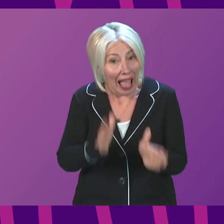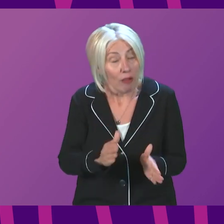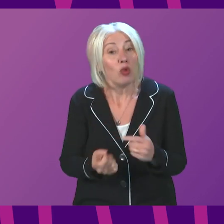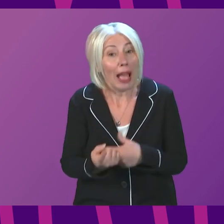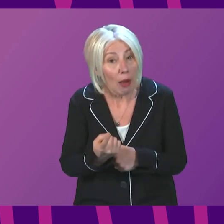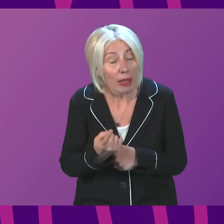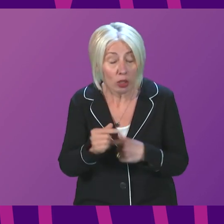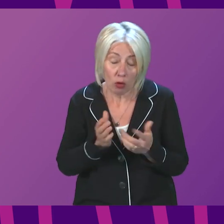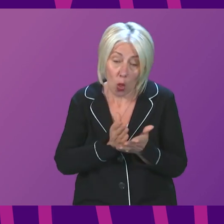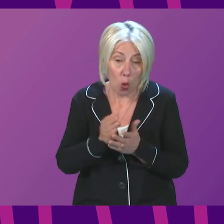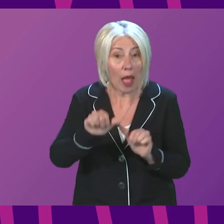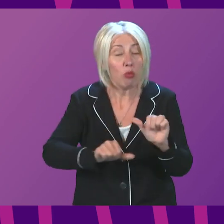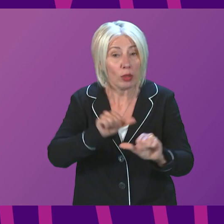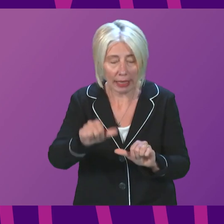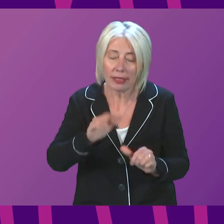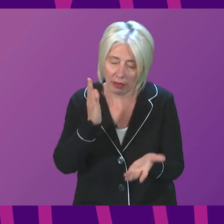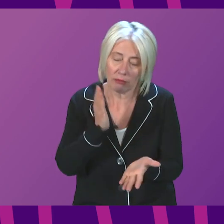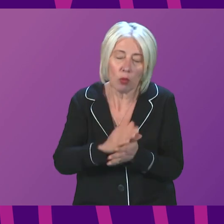to the process, those changes are made.